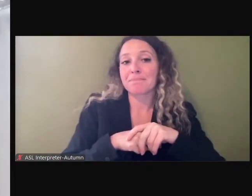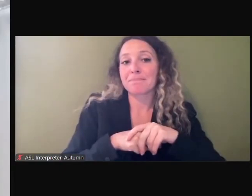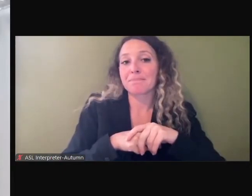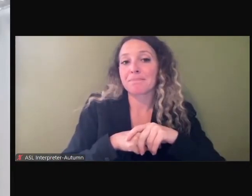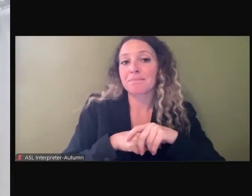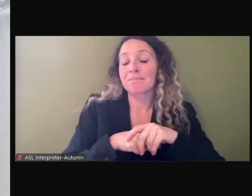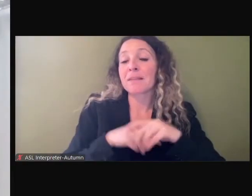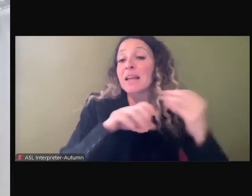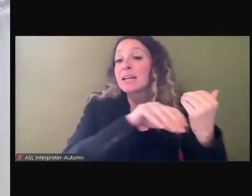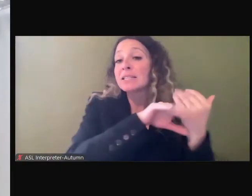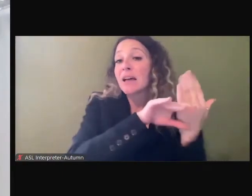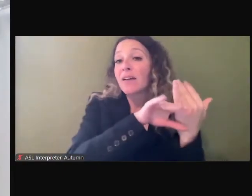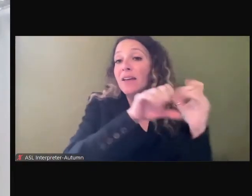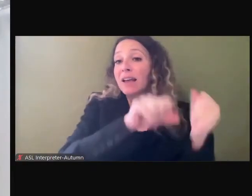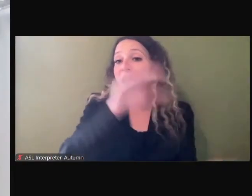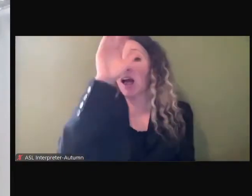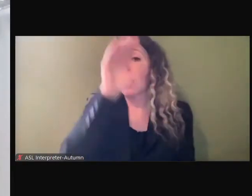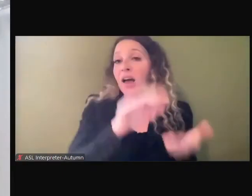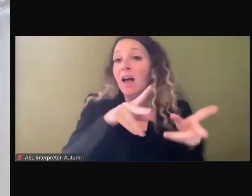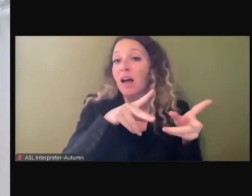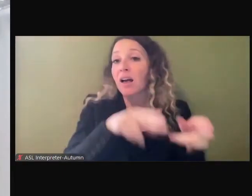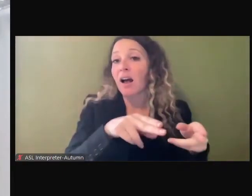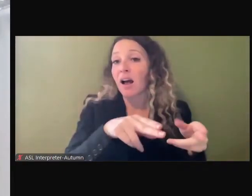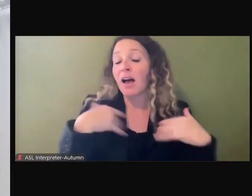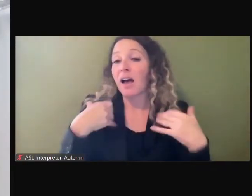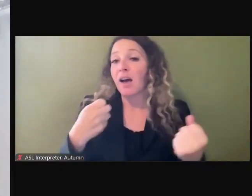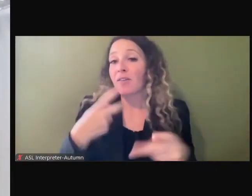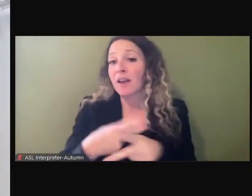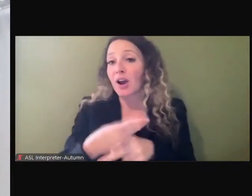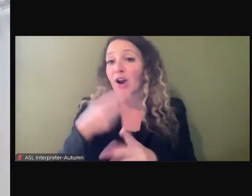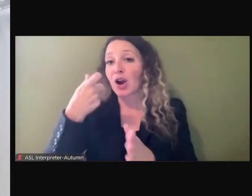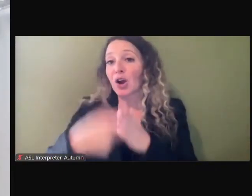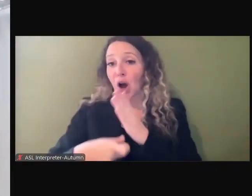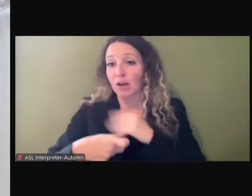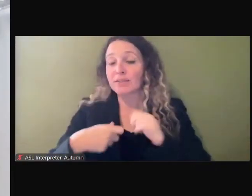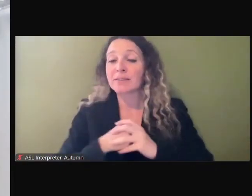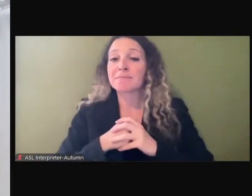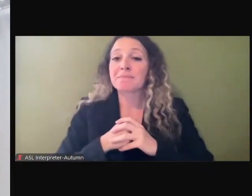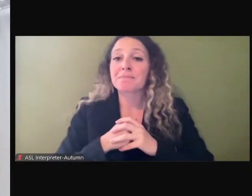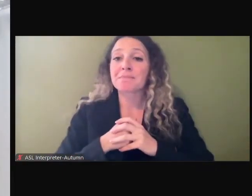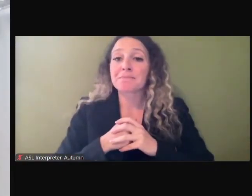can significantly cut down healthcare costs, a vital consideration, given that individuals with